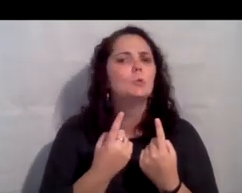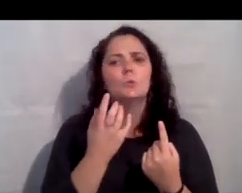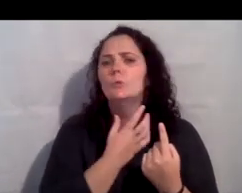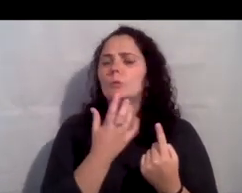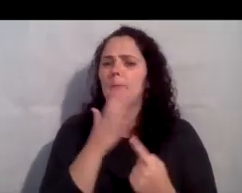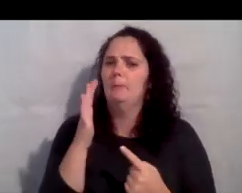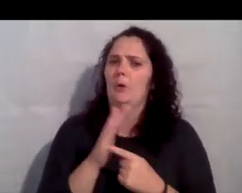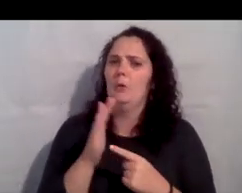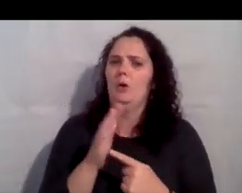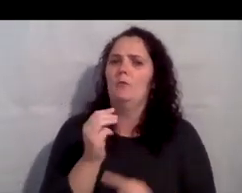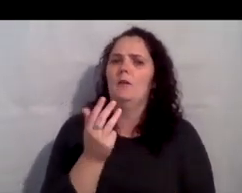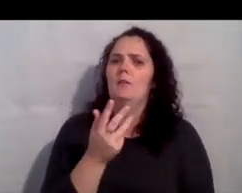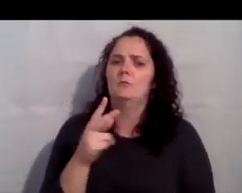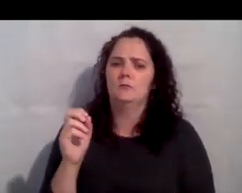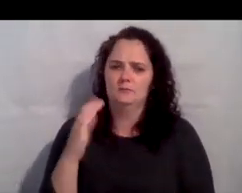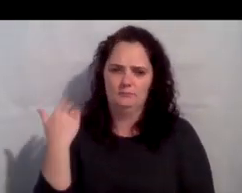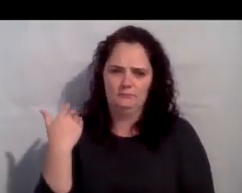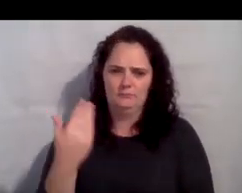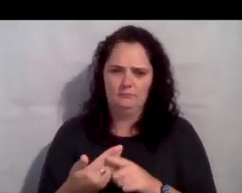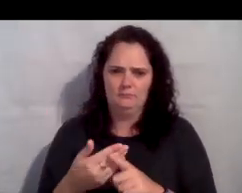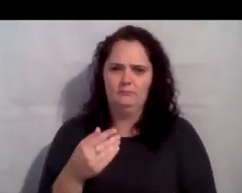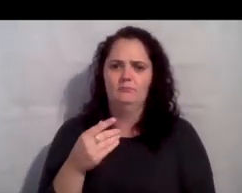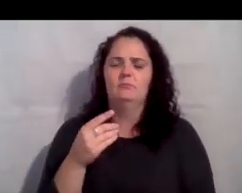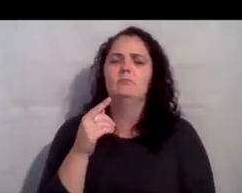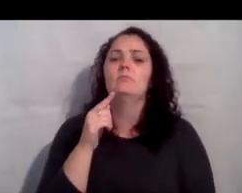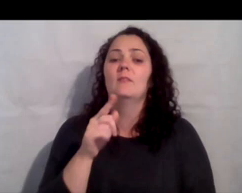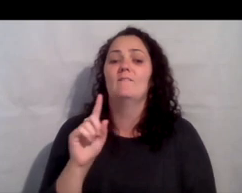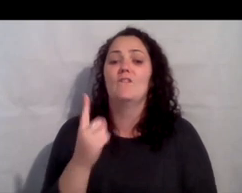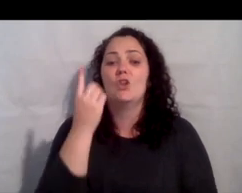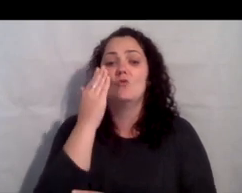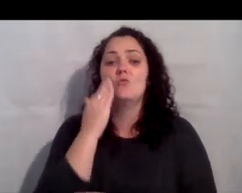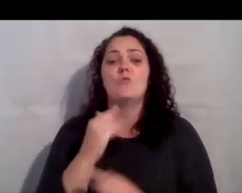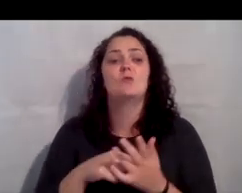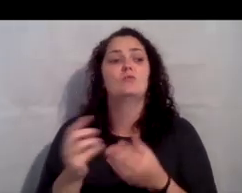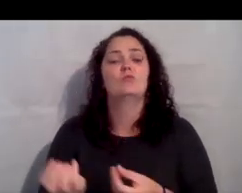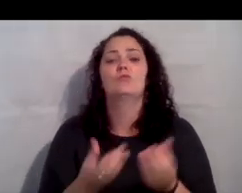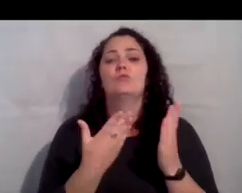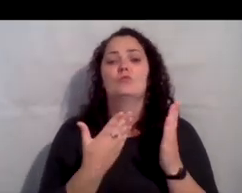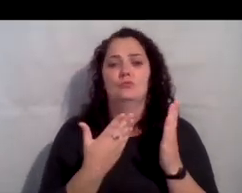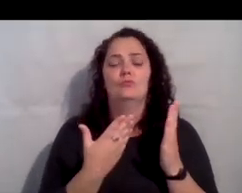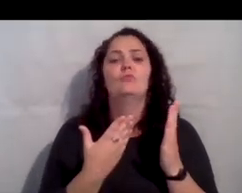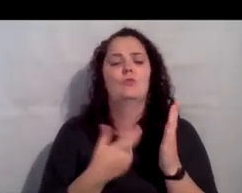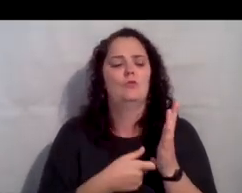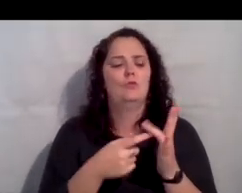century artist. She was the first woman admitted to the Royal Academy in London as a full member. She was also